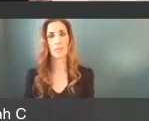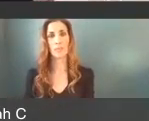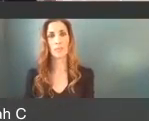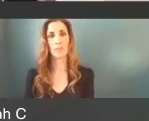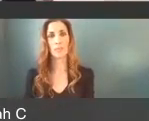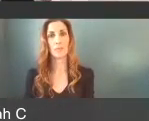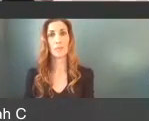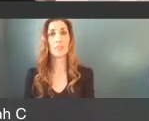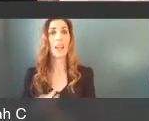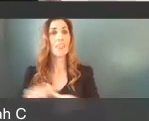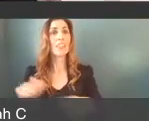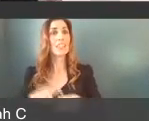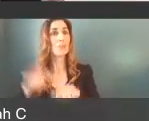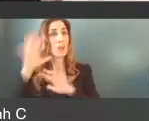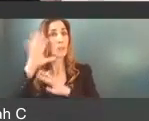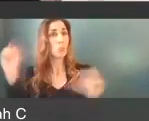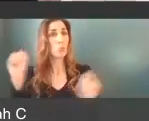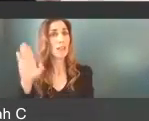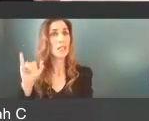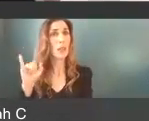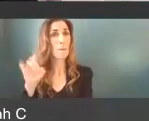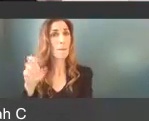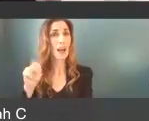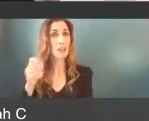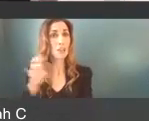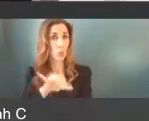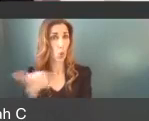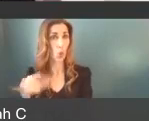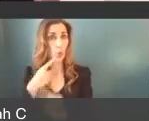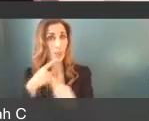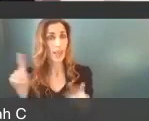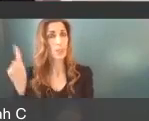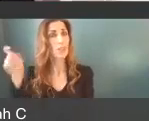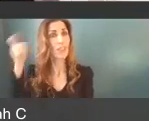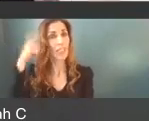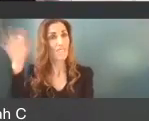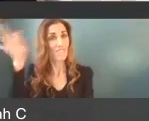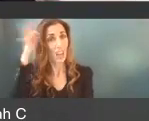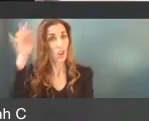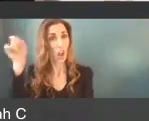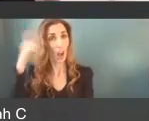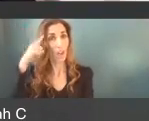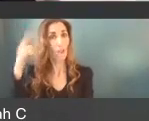has also announced that the federal government will be sending vaccine to a number of Rite